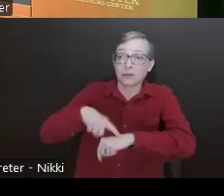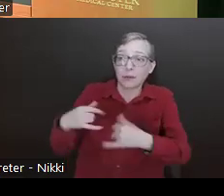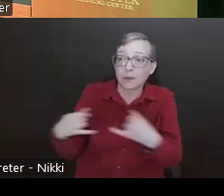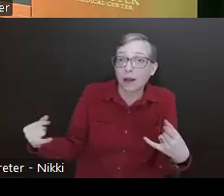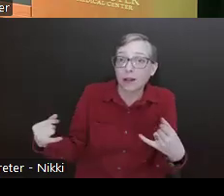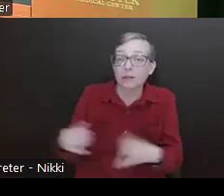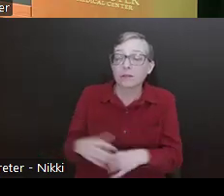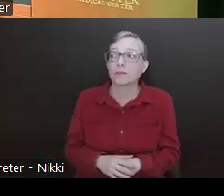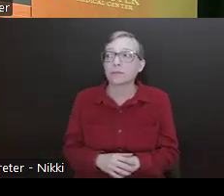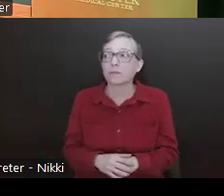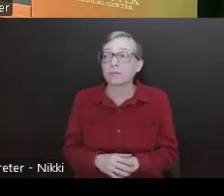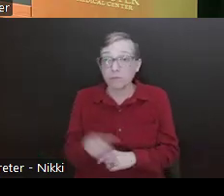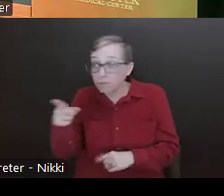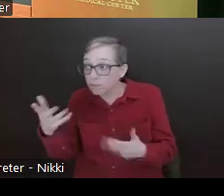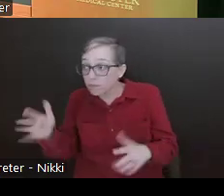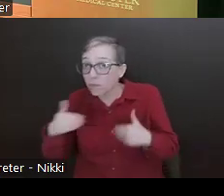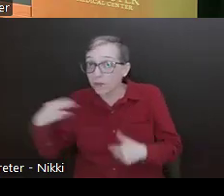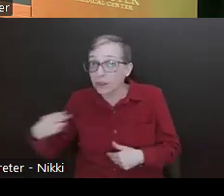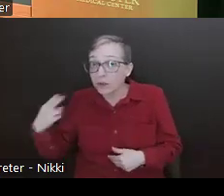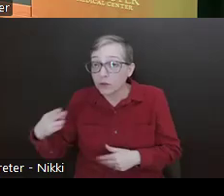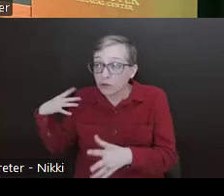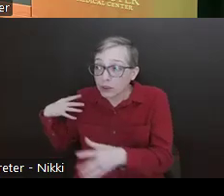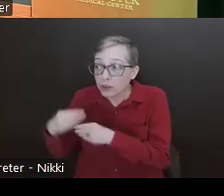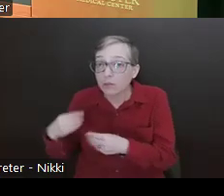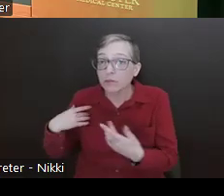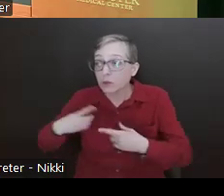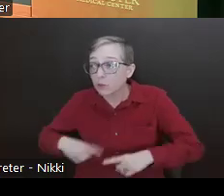whether they have a history of depression and whether the symptoms line up with their cardiac